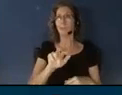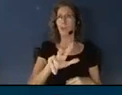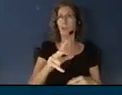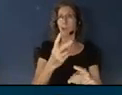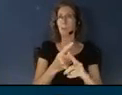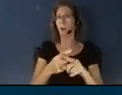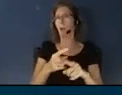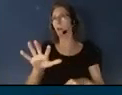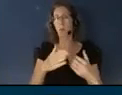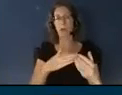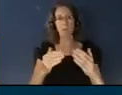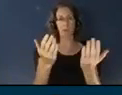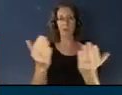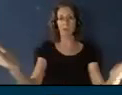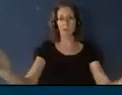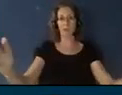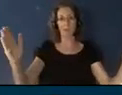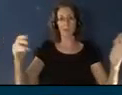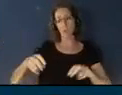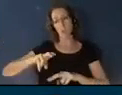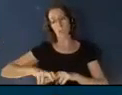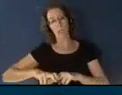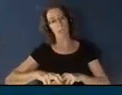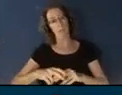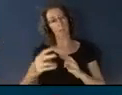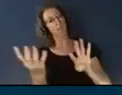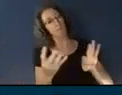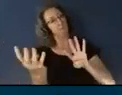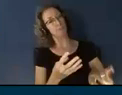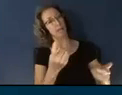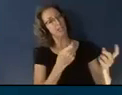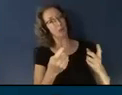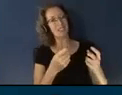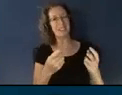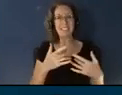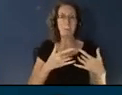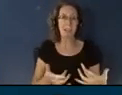poster is and you'd sit there and people come and ask you questions. So you can make it that way,